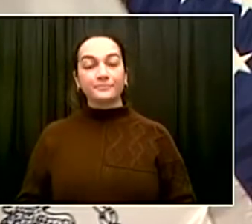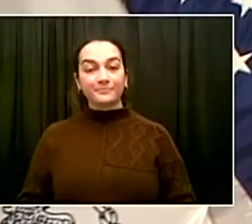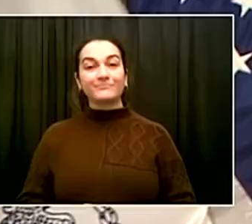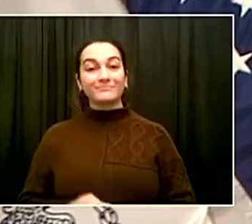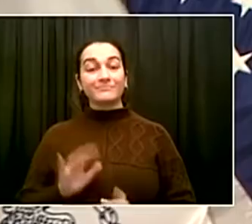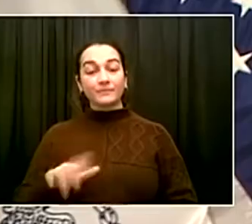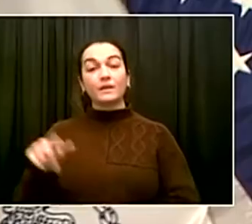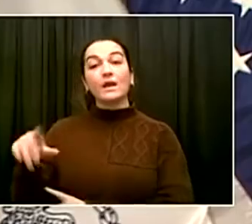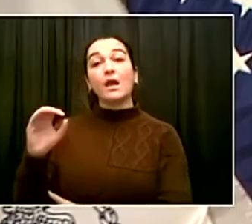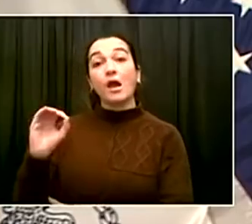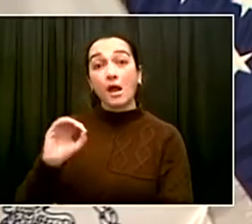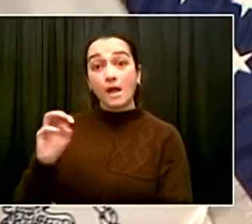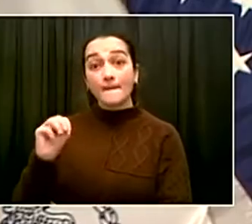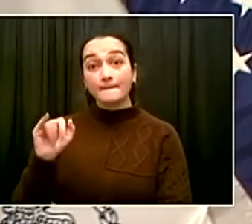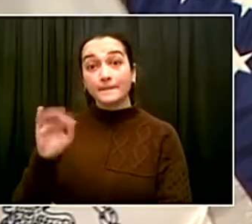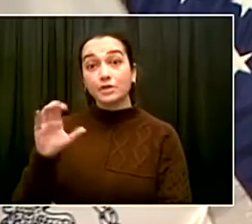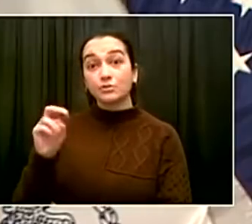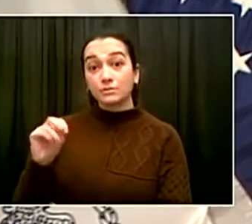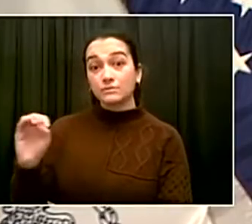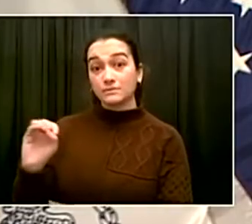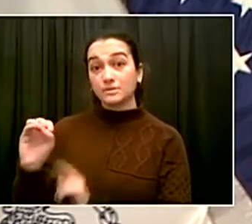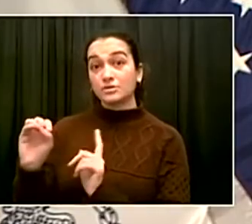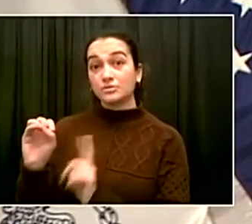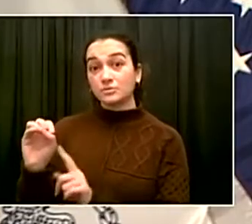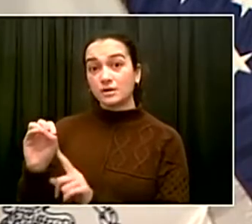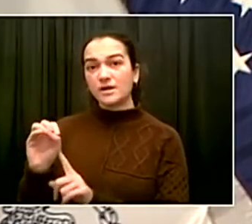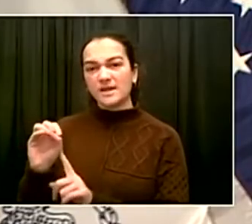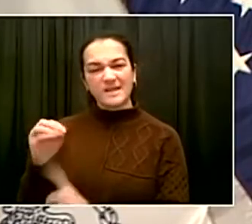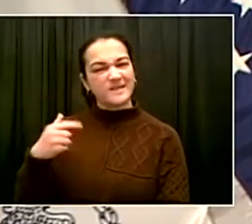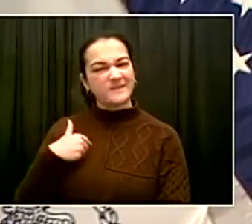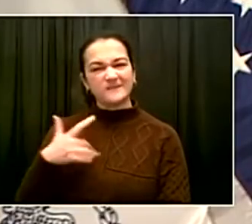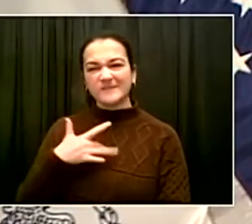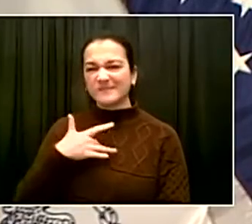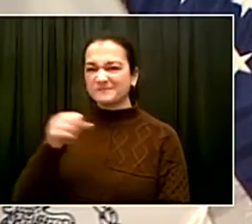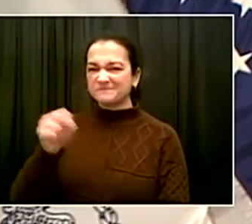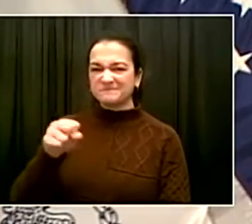SAFE. SO, IT IS SO IMPORTANT TO UNDERSTAND THAT WE EXPECT OMICRON TO BE A FAST AND